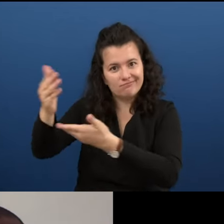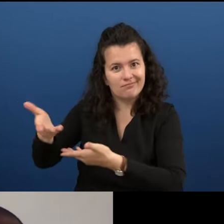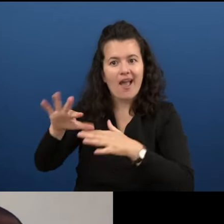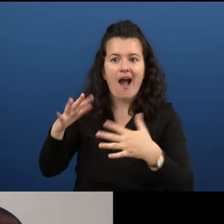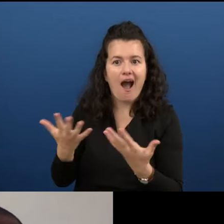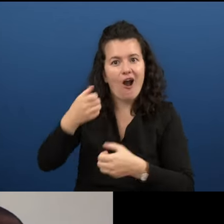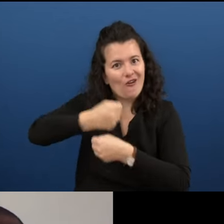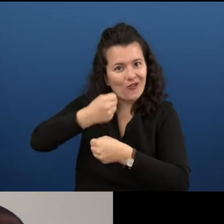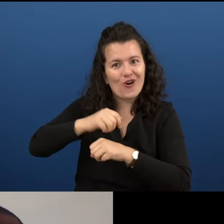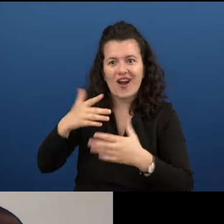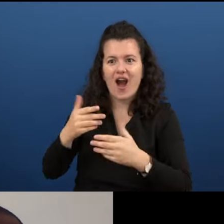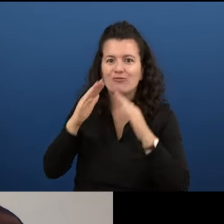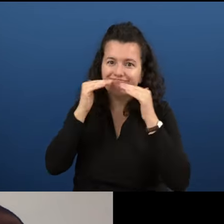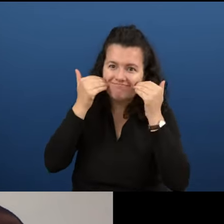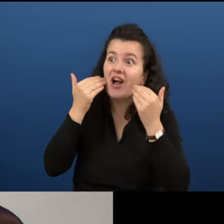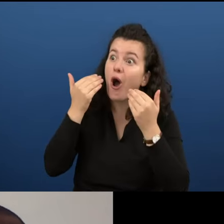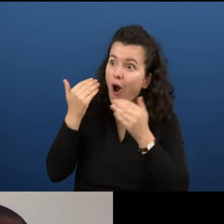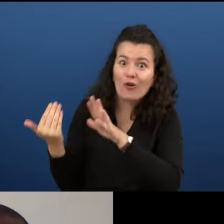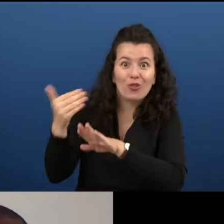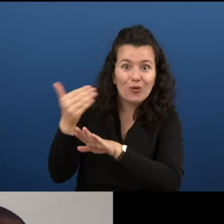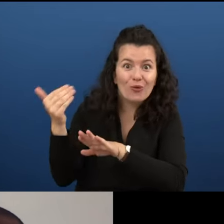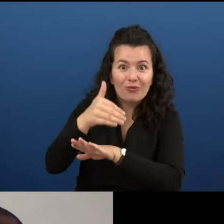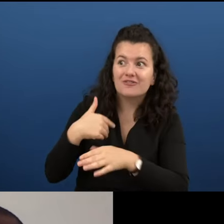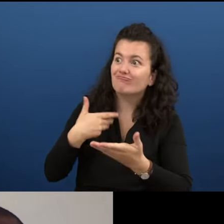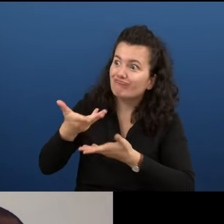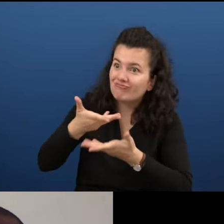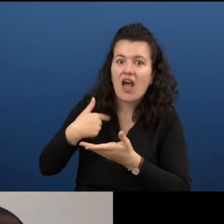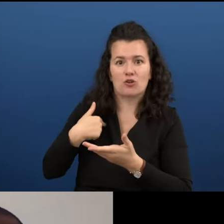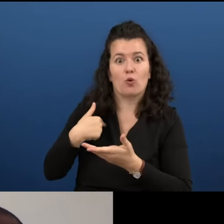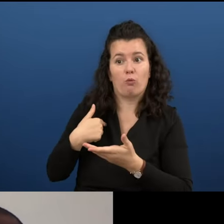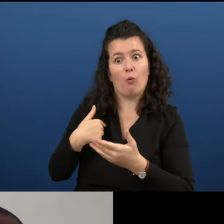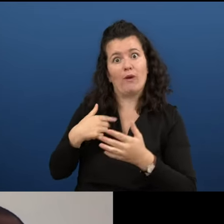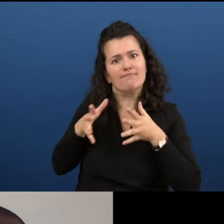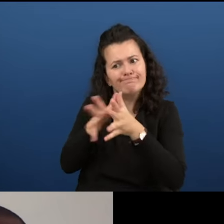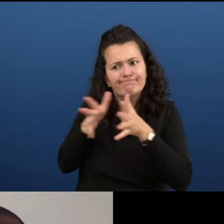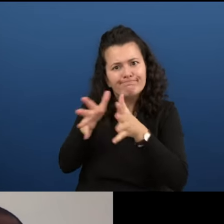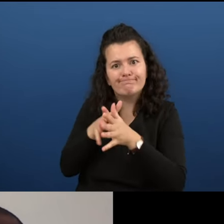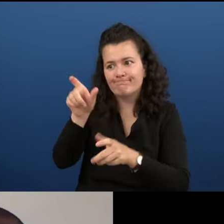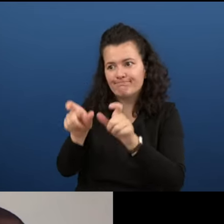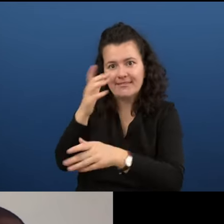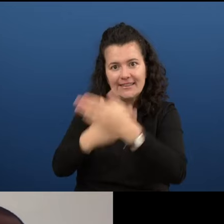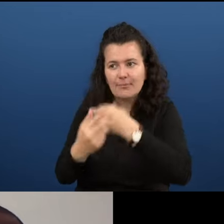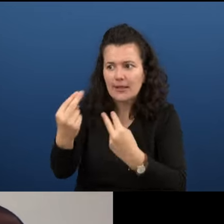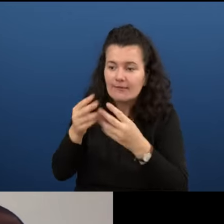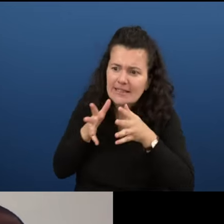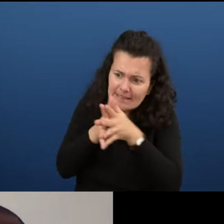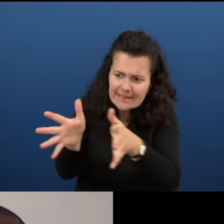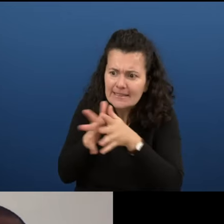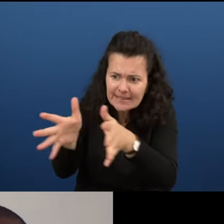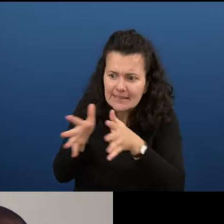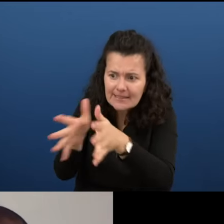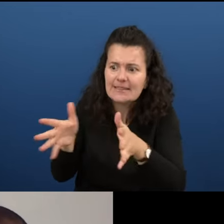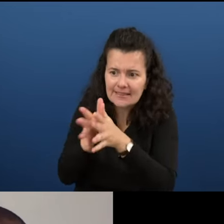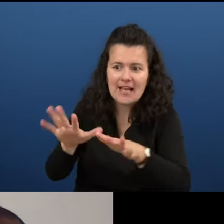how is our commitment to disability and 10:17:28 inclusion and to will welcome person